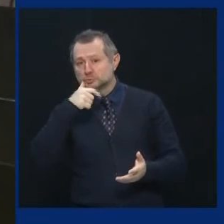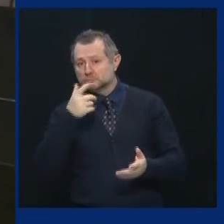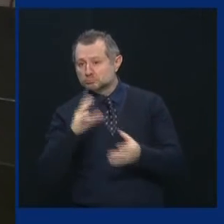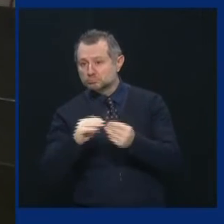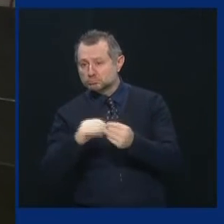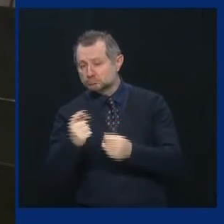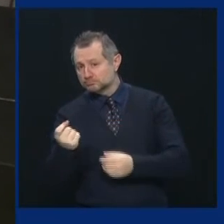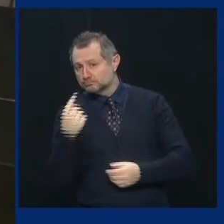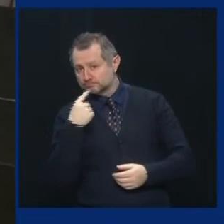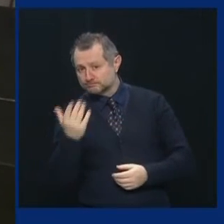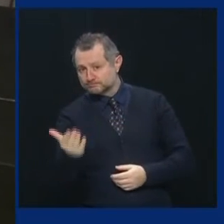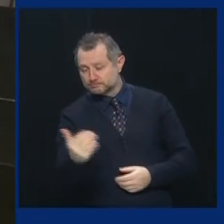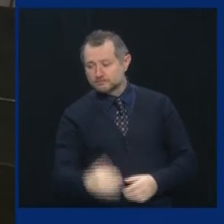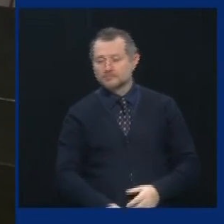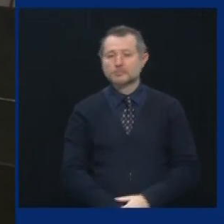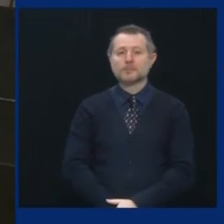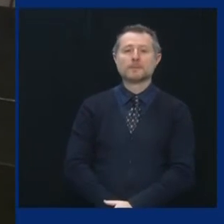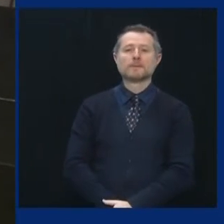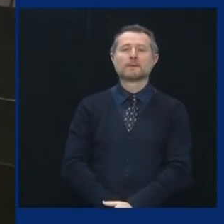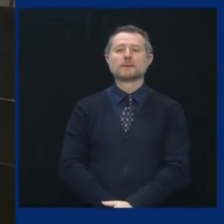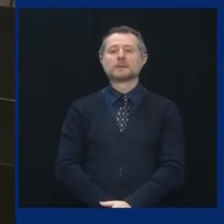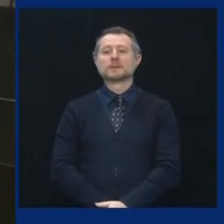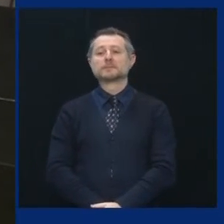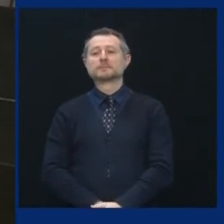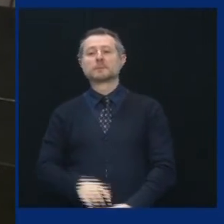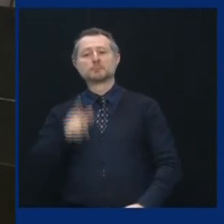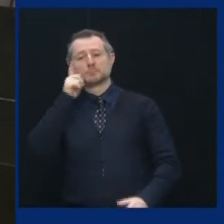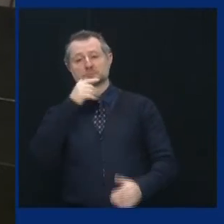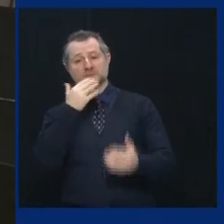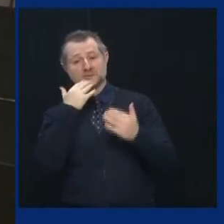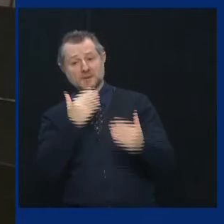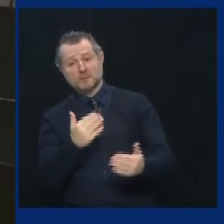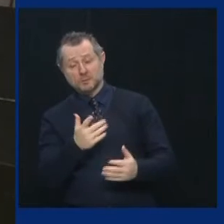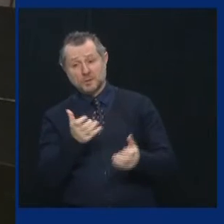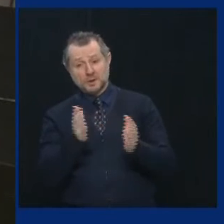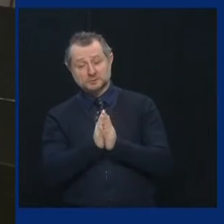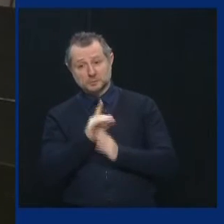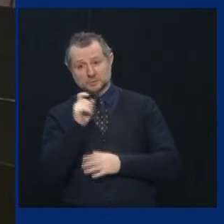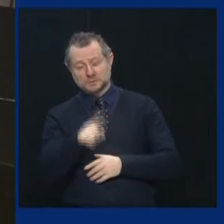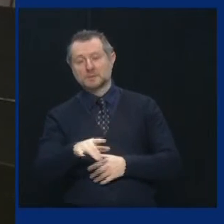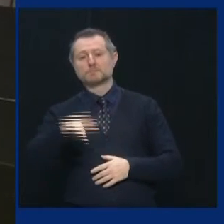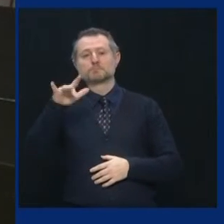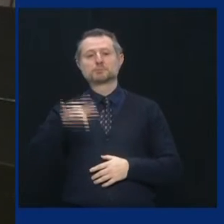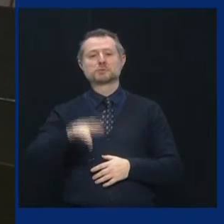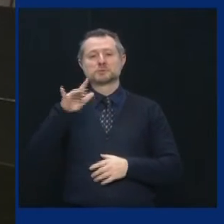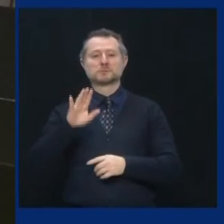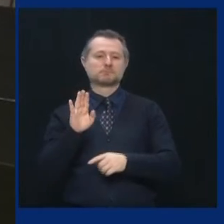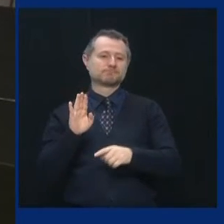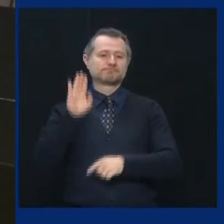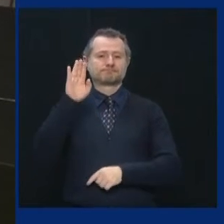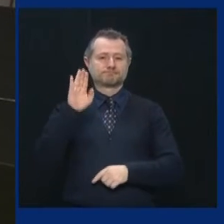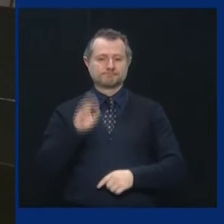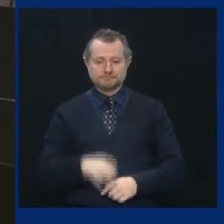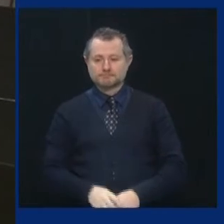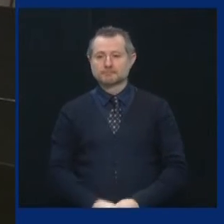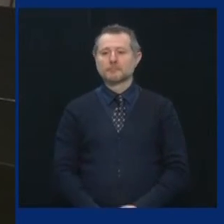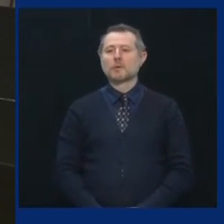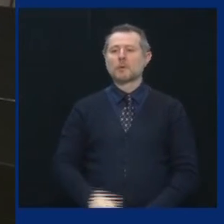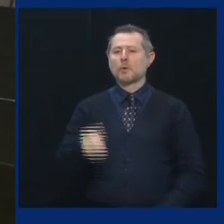WITH THAT, LET'S TAKE SOME QUESTIONS, OPERATOR. THANK YOU, GOVERNOR. IF YOU WOULD LIKE TO ASK A